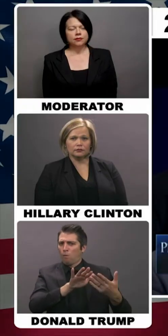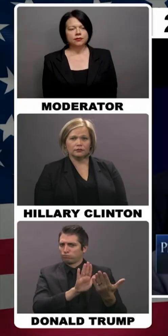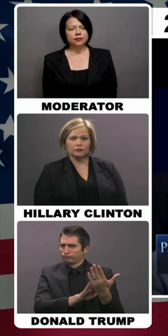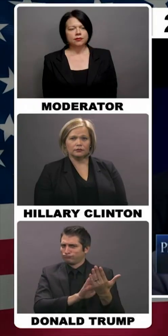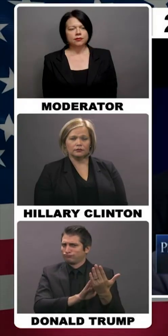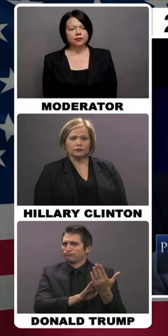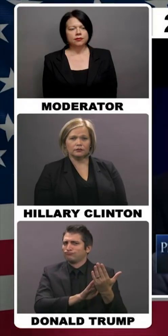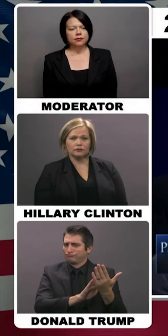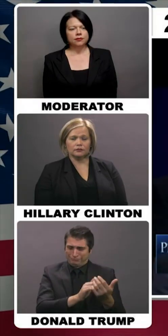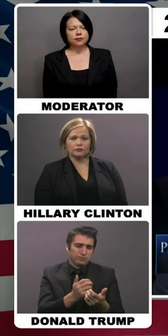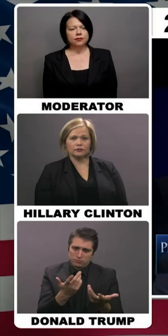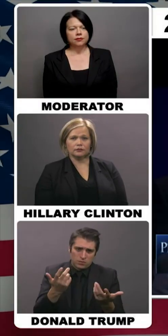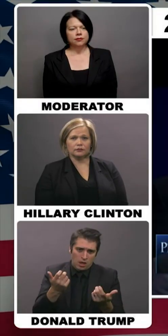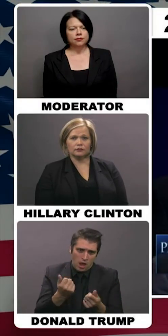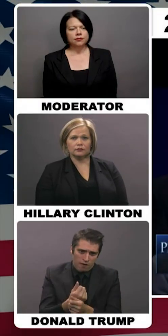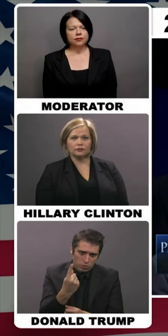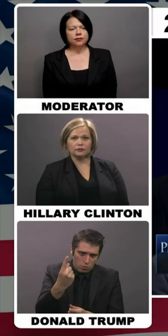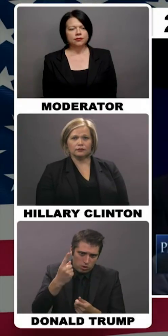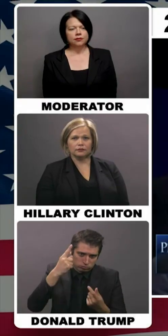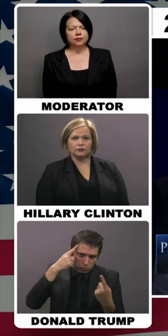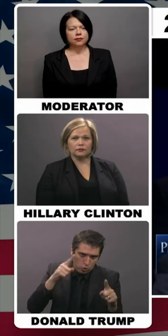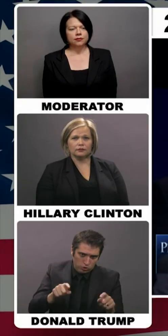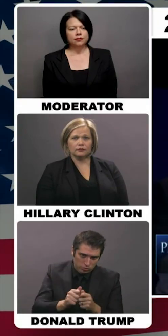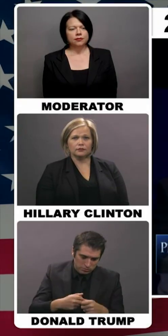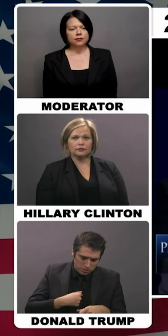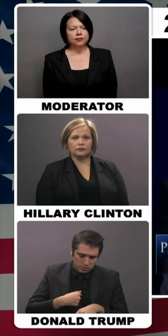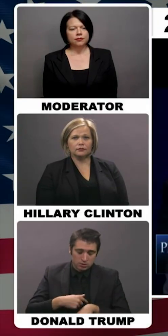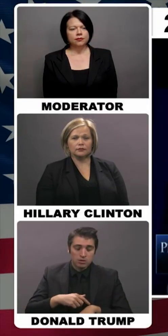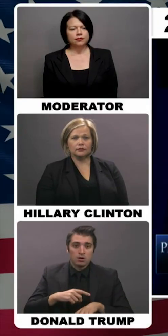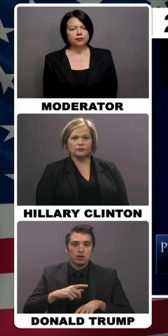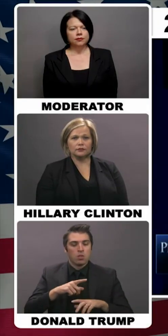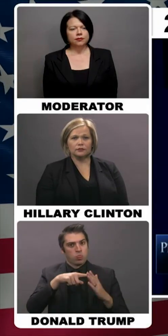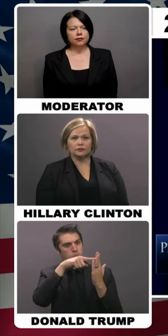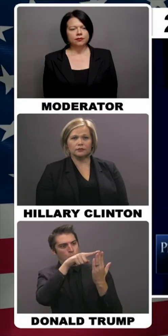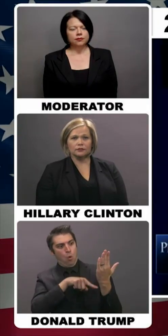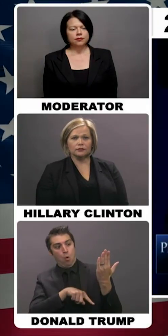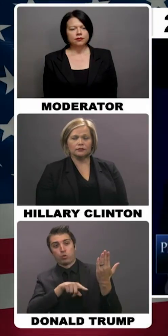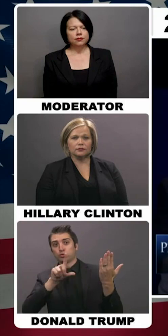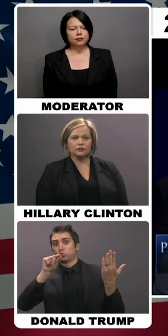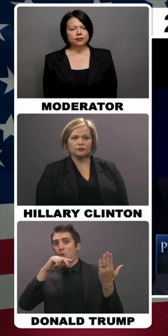but people that will respect the Constitution of the United States.